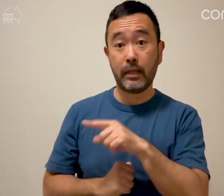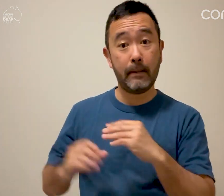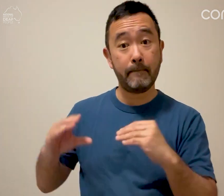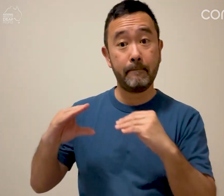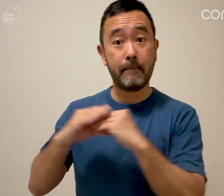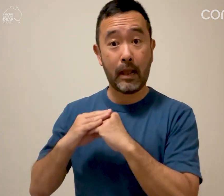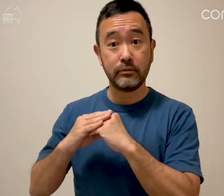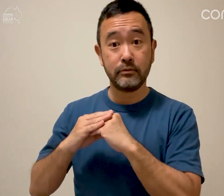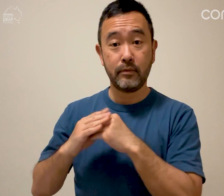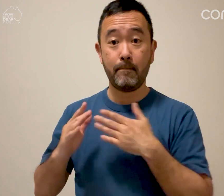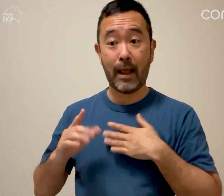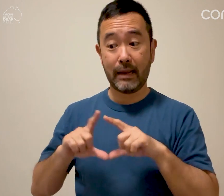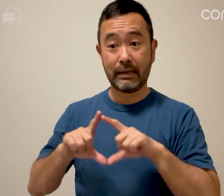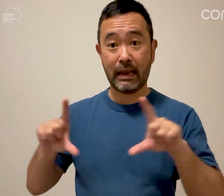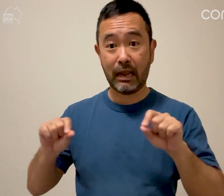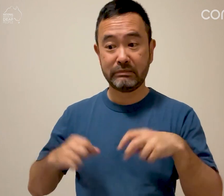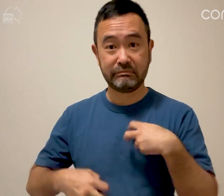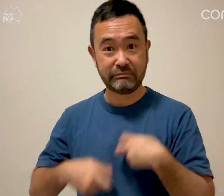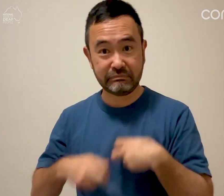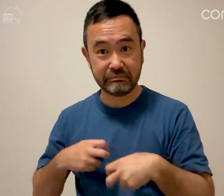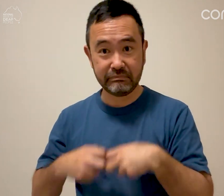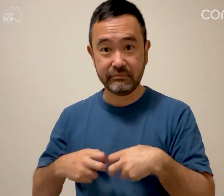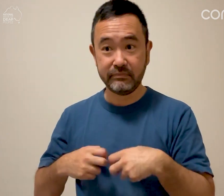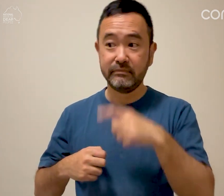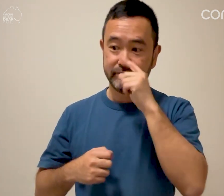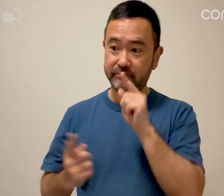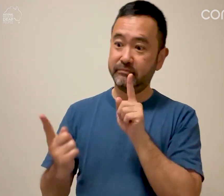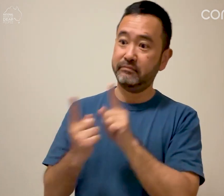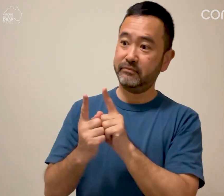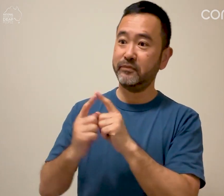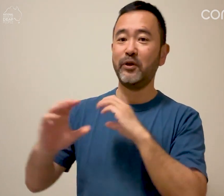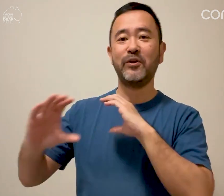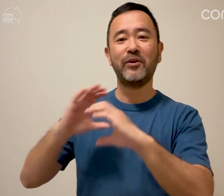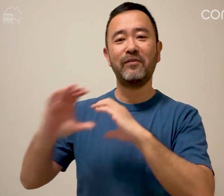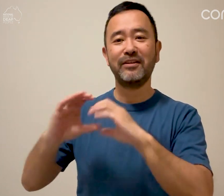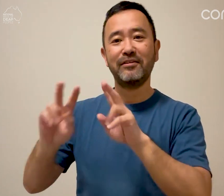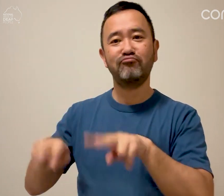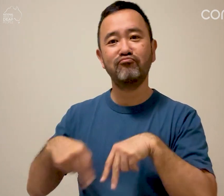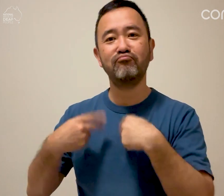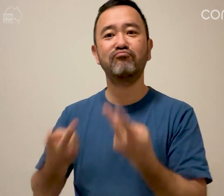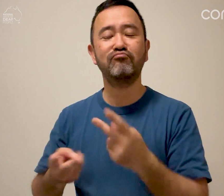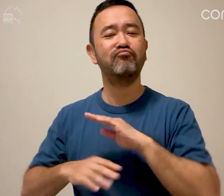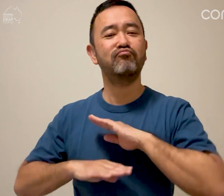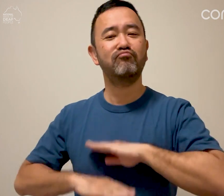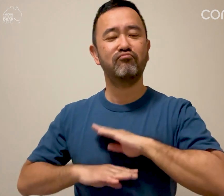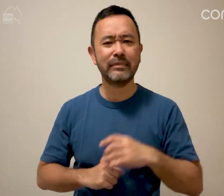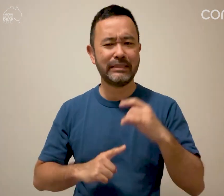When I go to the bank and have issues with my bank card, I can communicate with them and relax.